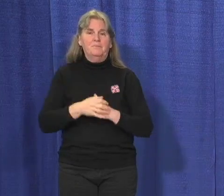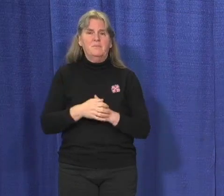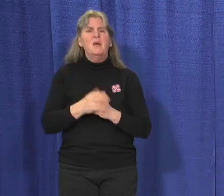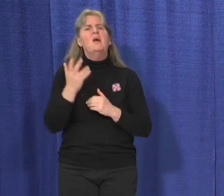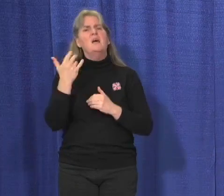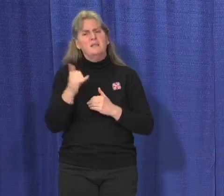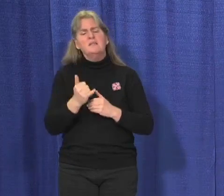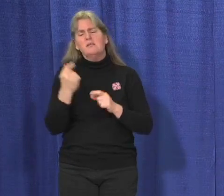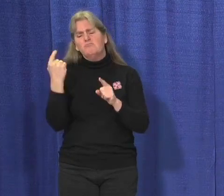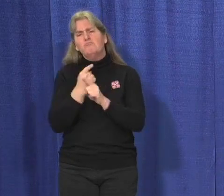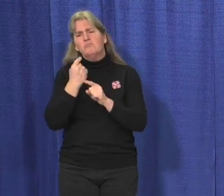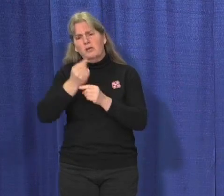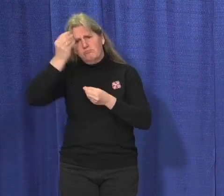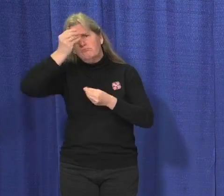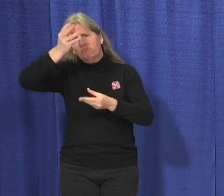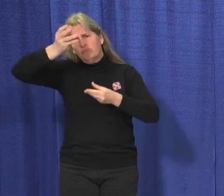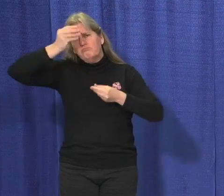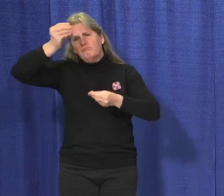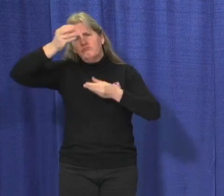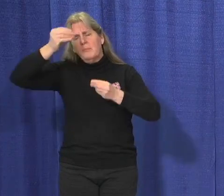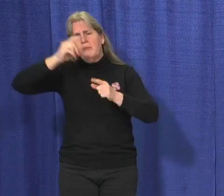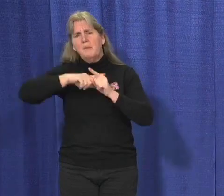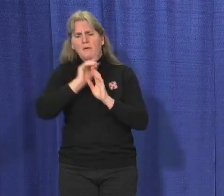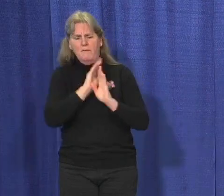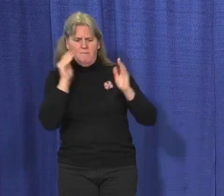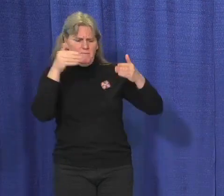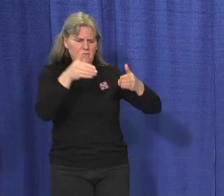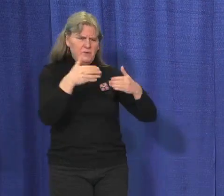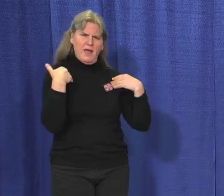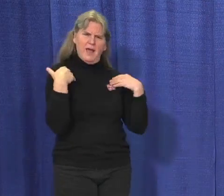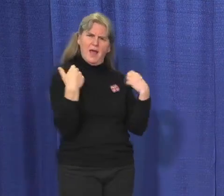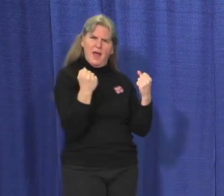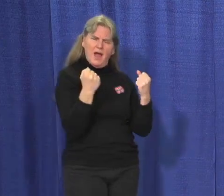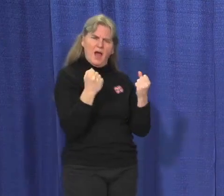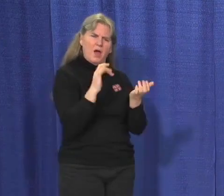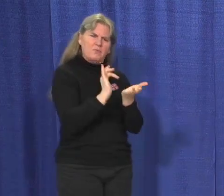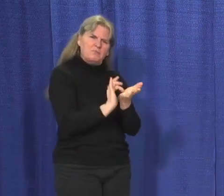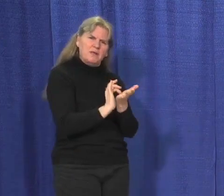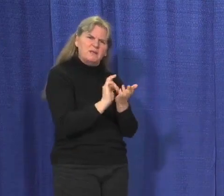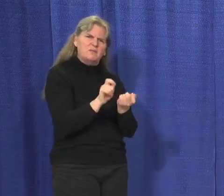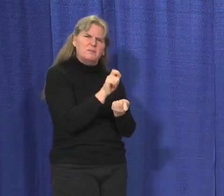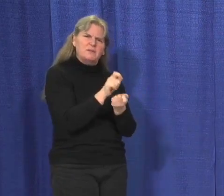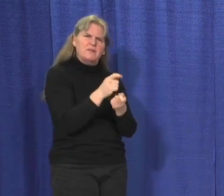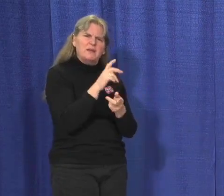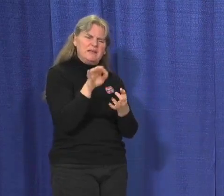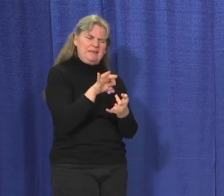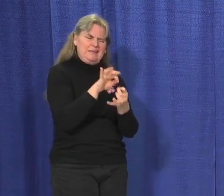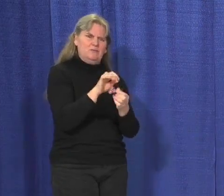I will still provide regular updates but we will focus on the clinical and technical aspects